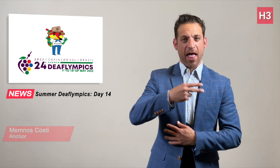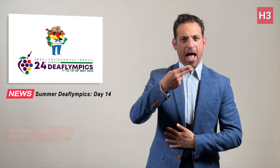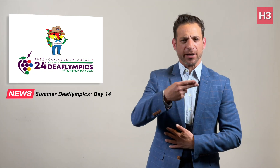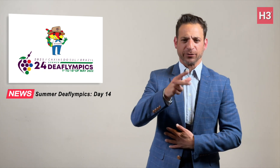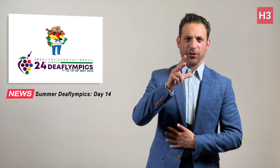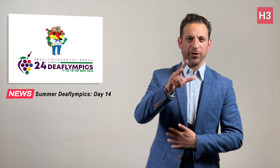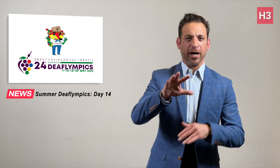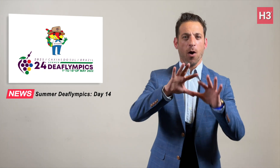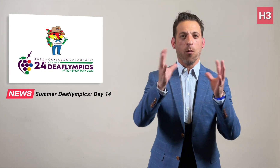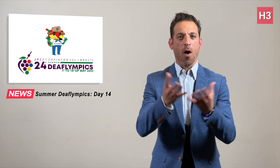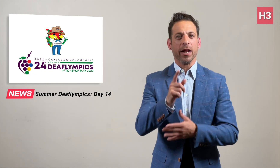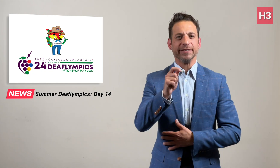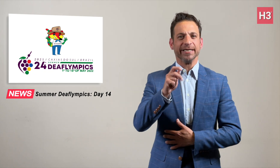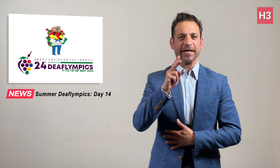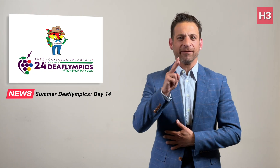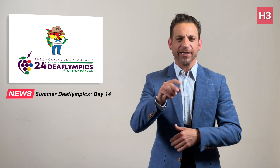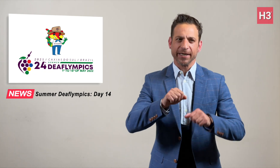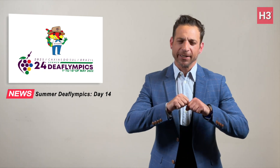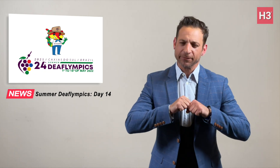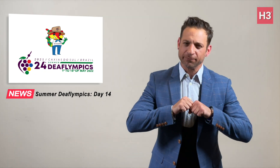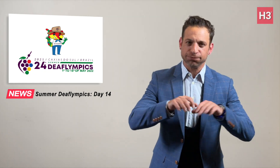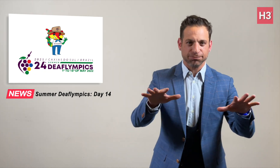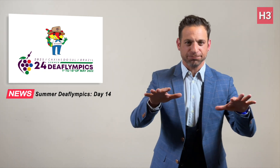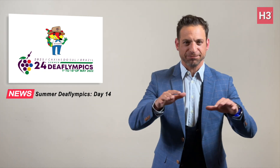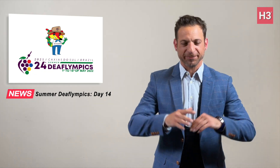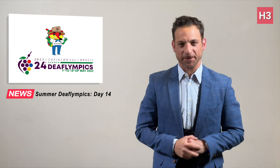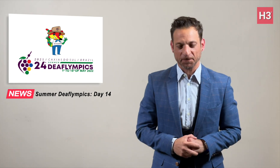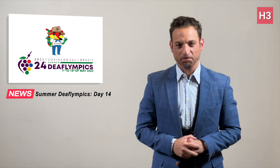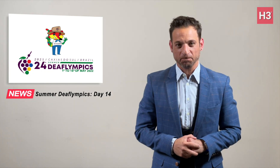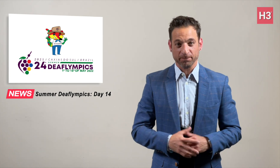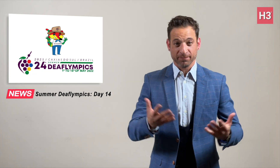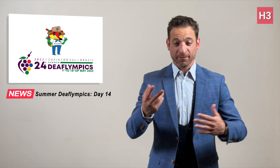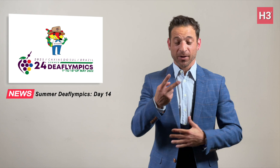welcome to SportsDeaf at H3 World TV.